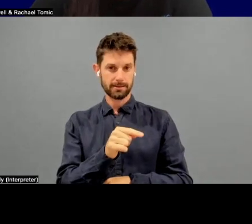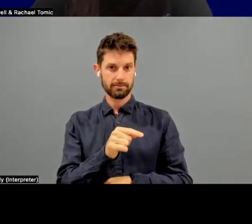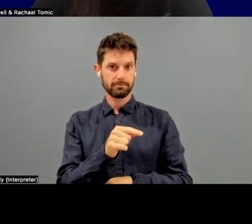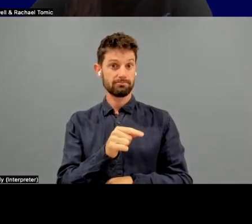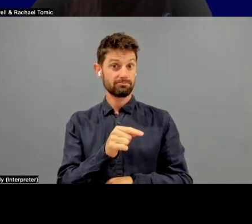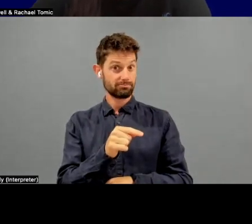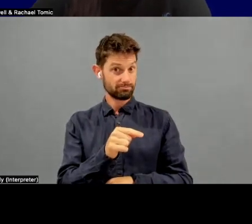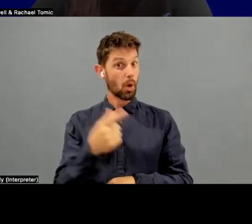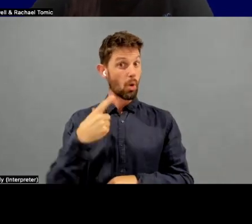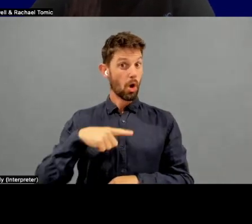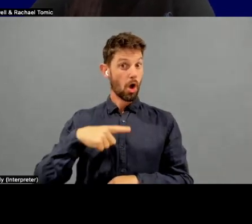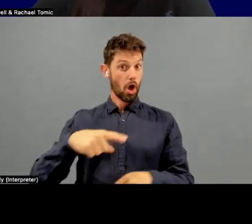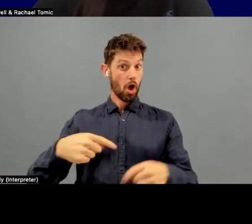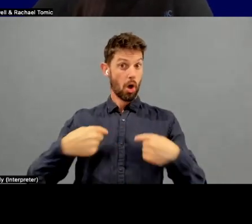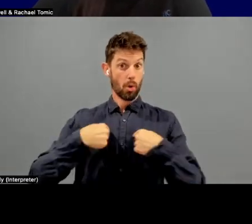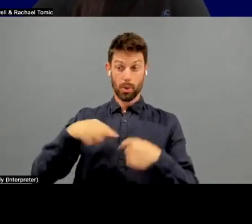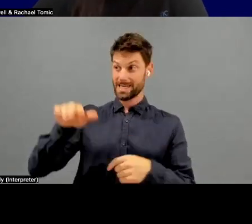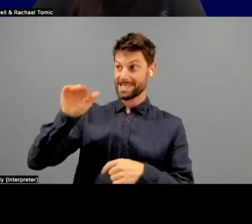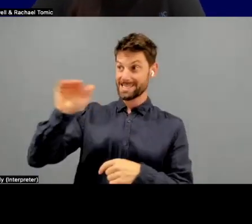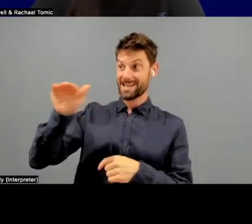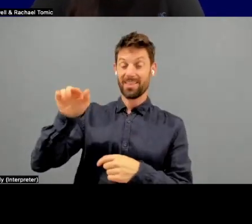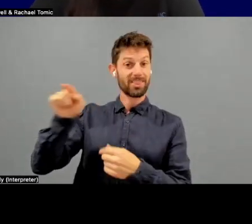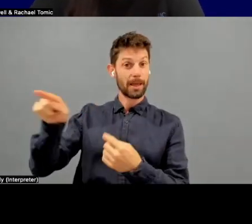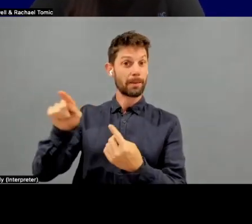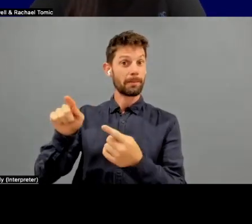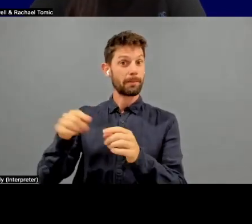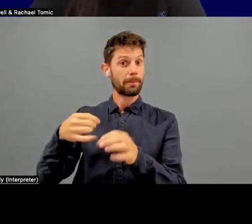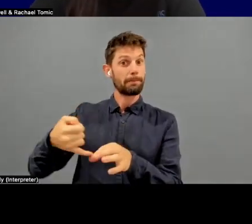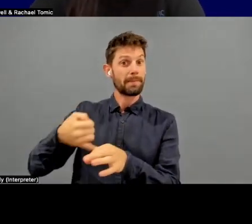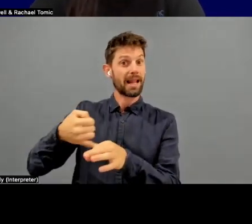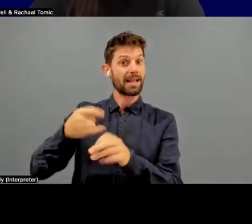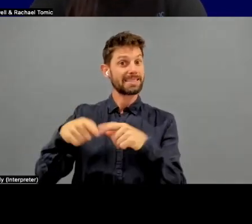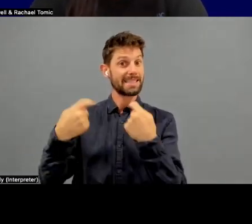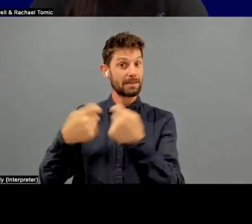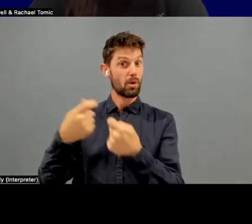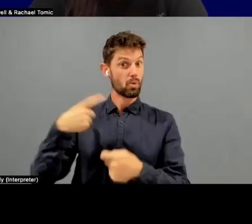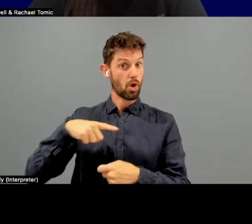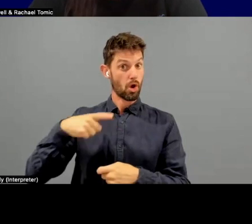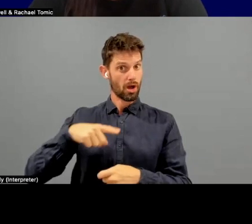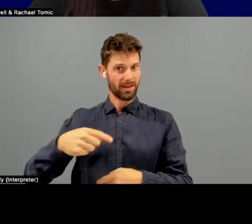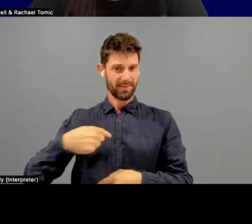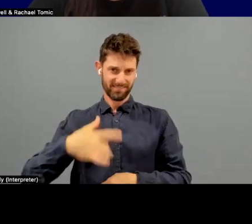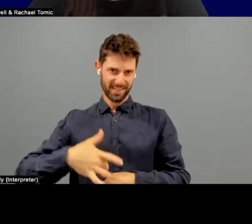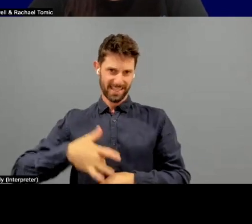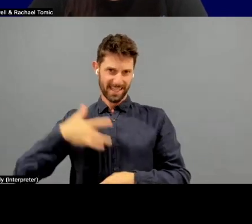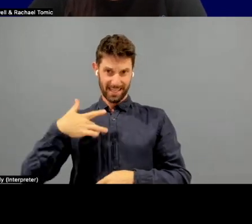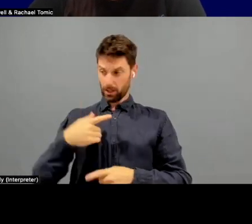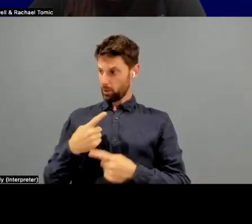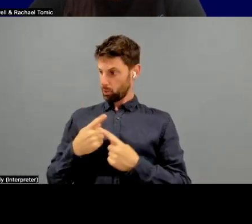medical team was because we felt that what we were doing as early intervention professionals